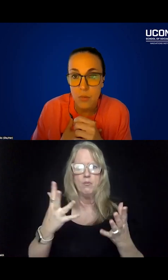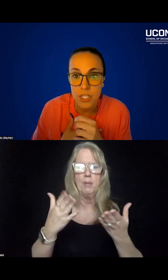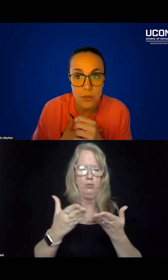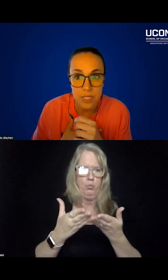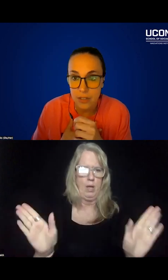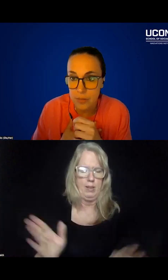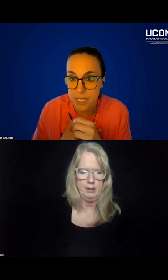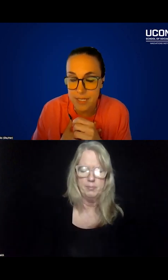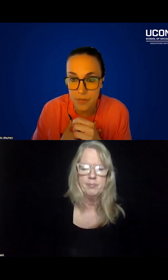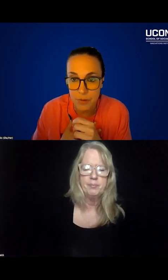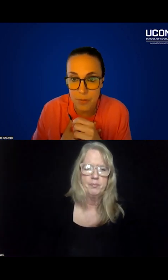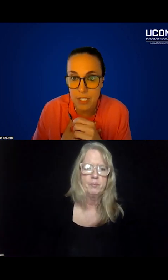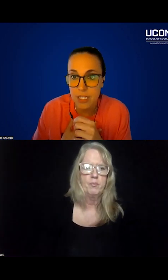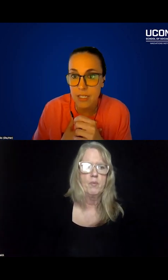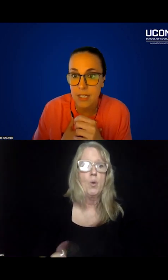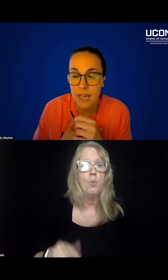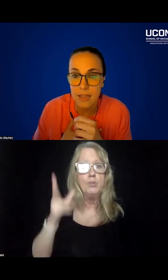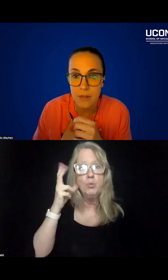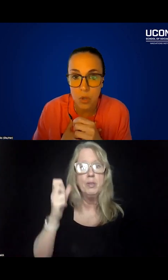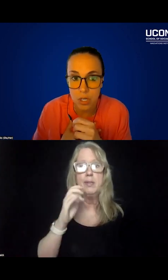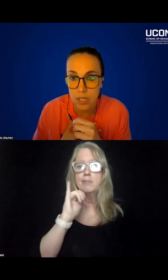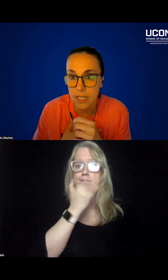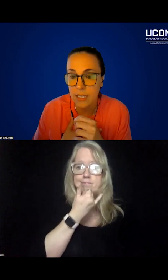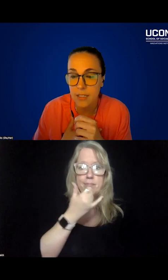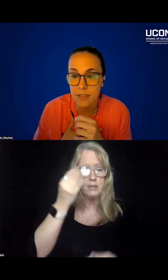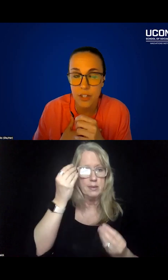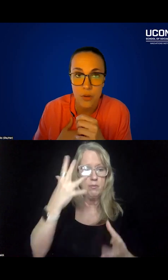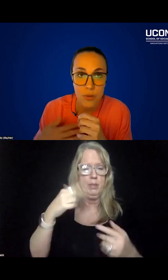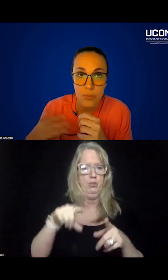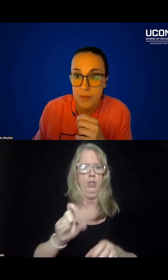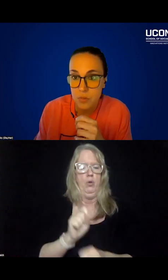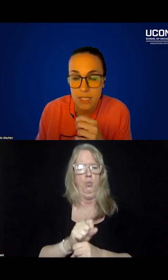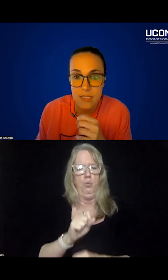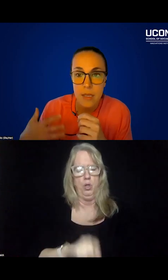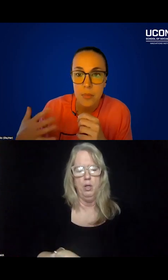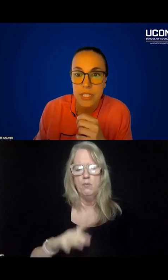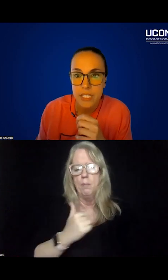WHEN YOU HEAR MISINFORMATION AT WORK, FROM LOVED ONES, PLEASE